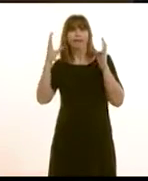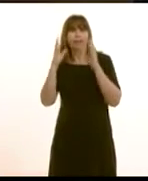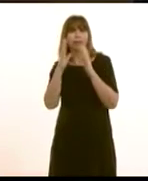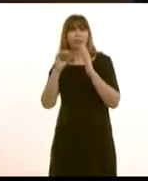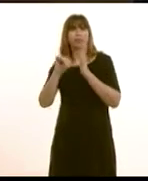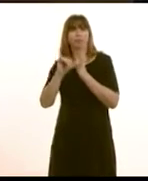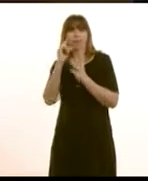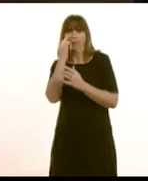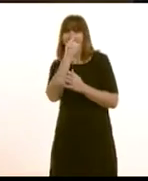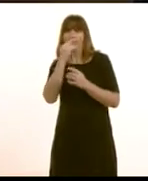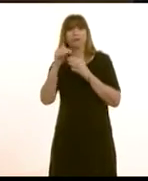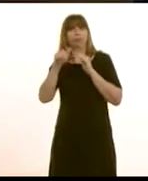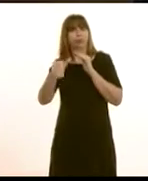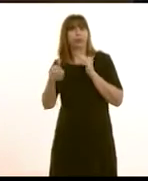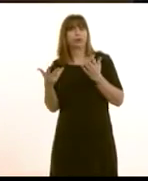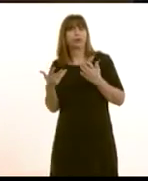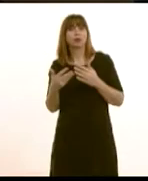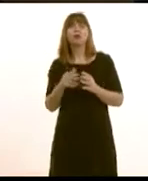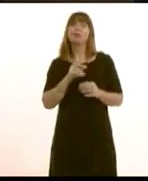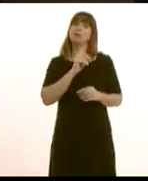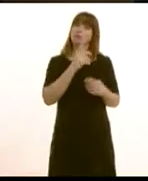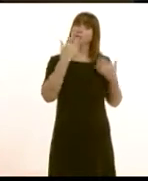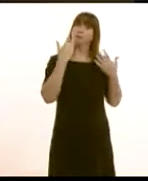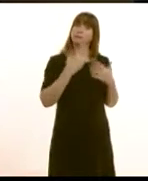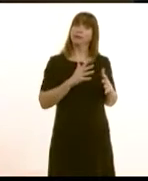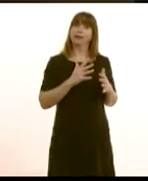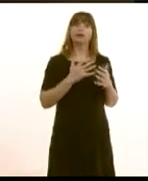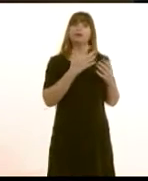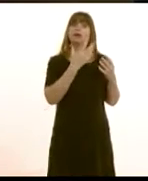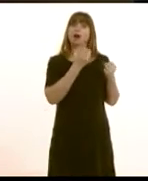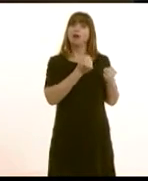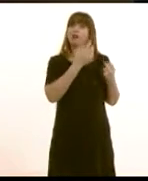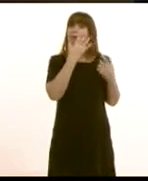you, First Minister, after the results of the currently planned pilot schemes are published,